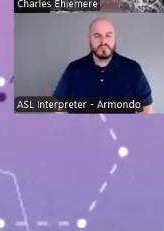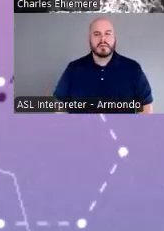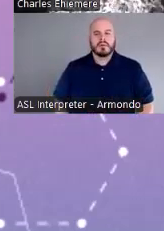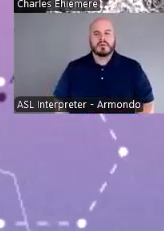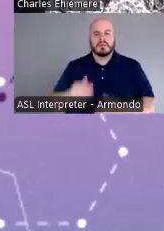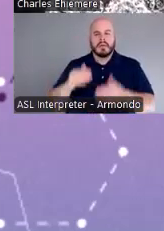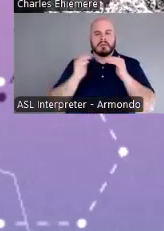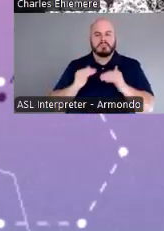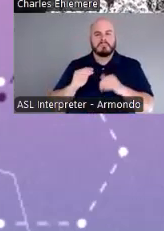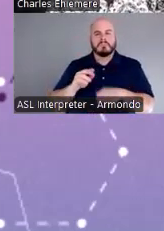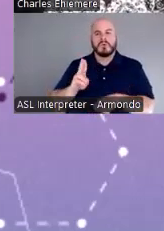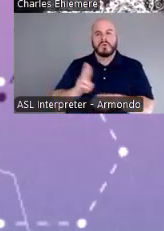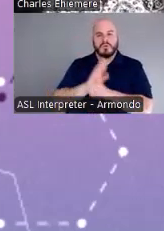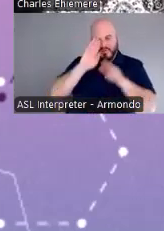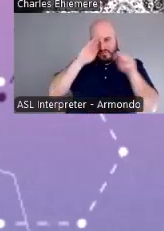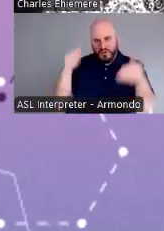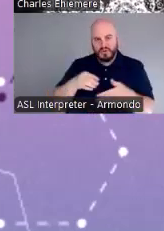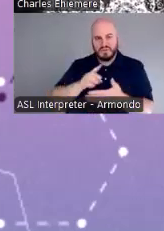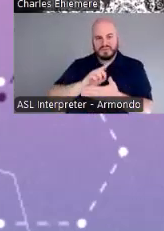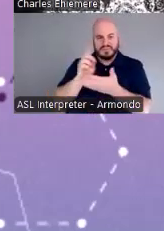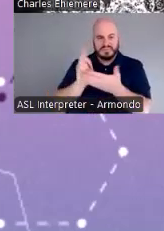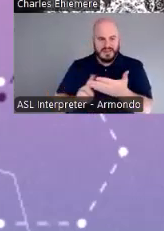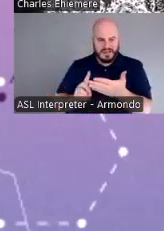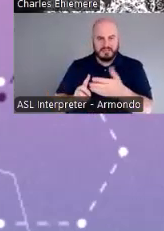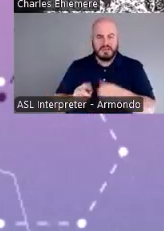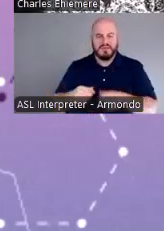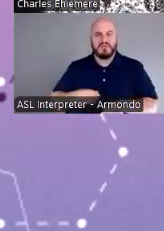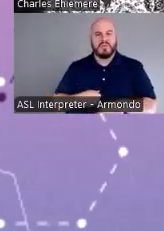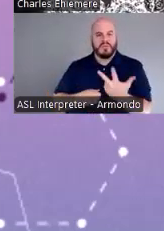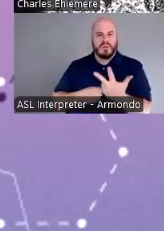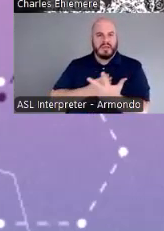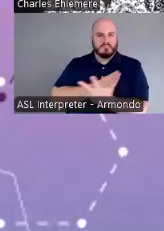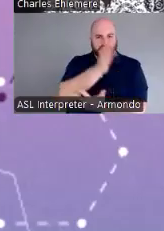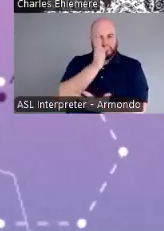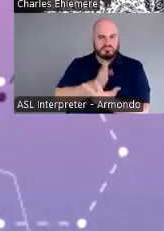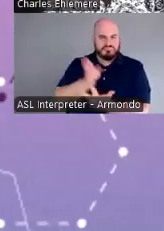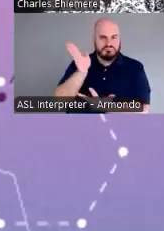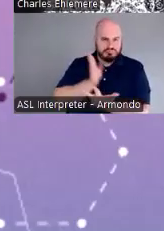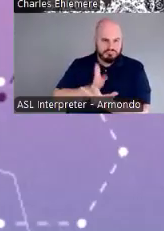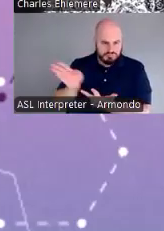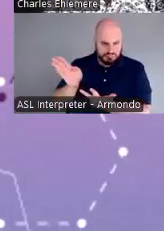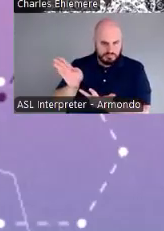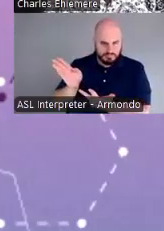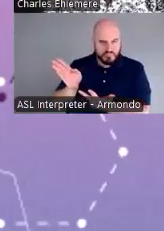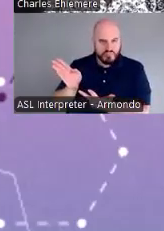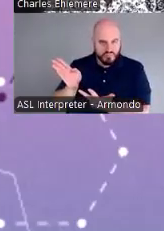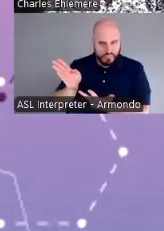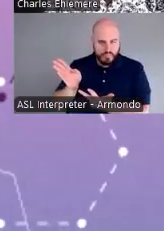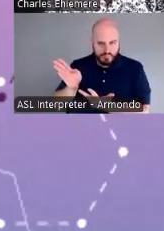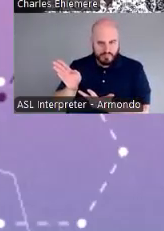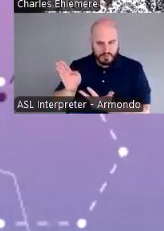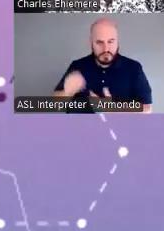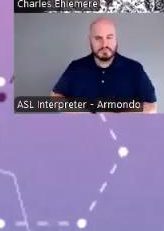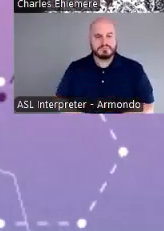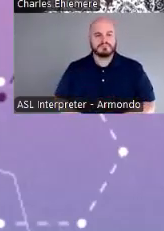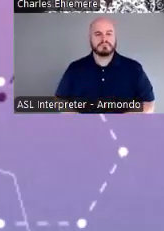So this is just talking about the stages, how the approaches that the development of this project went to.